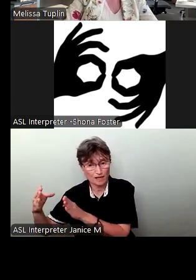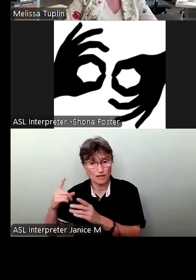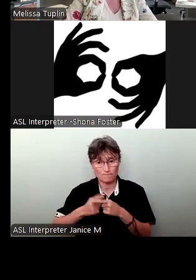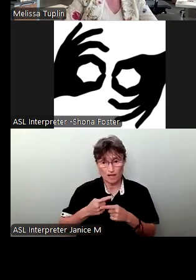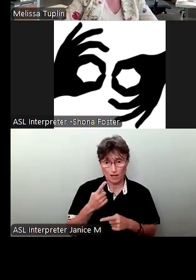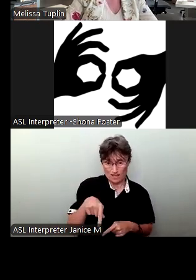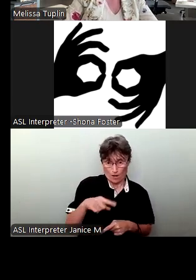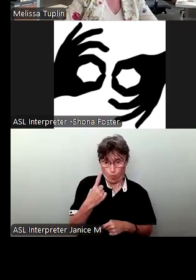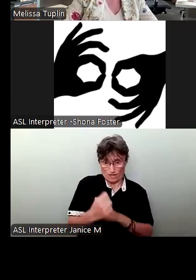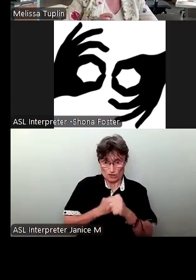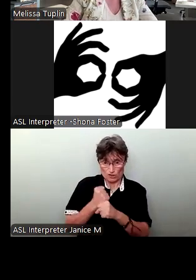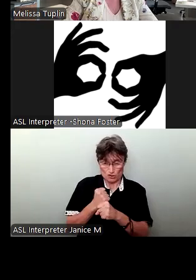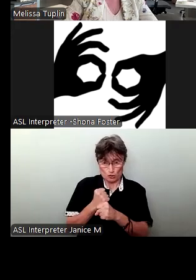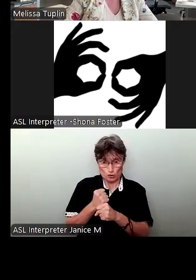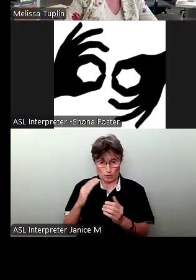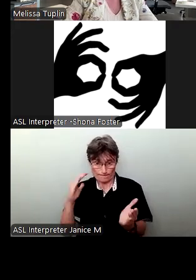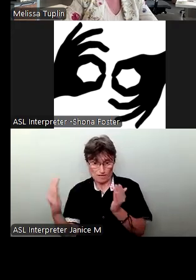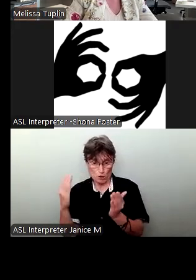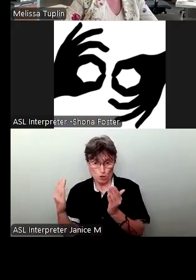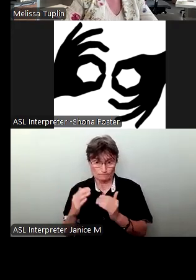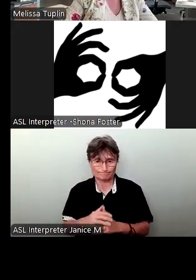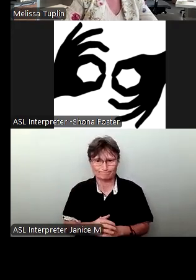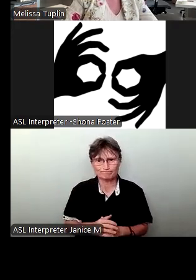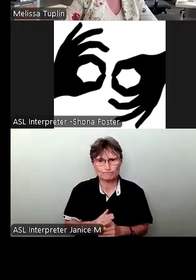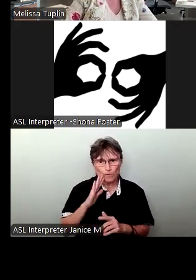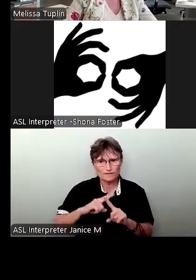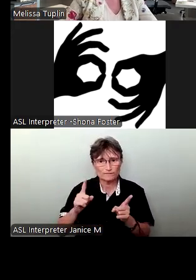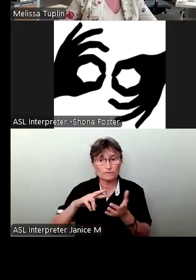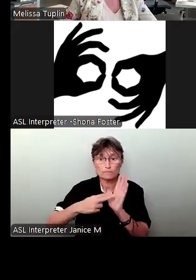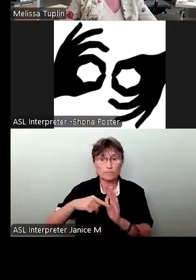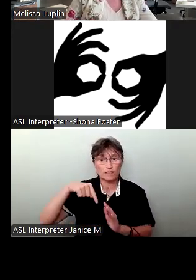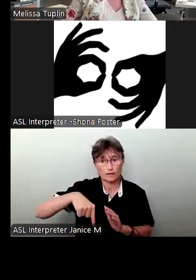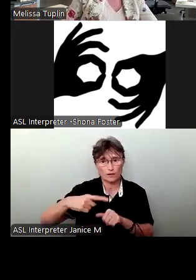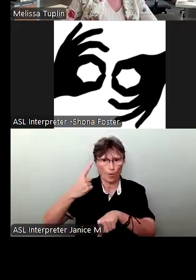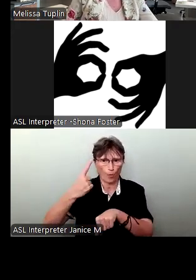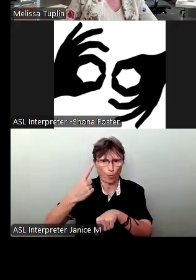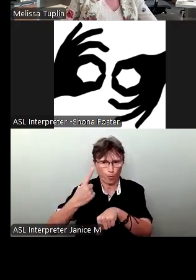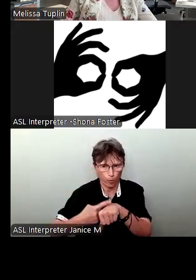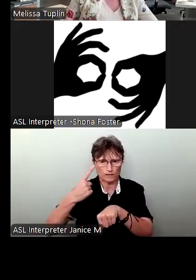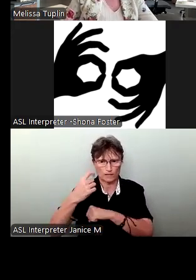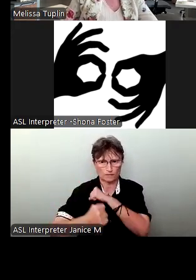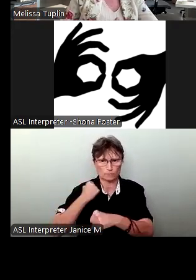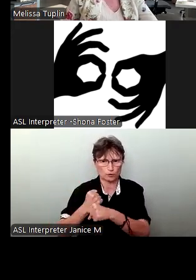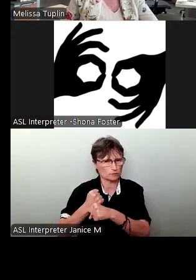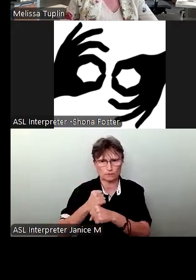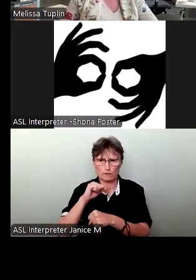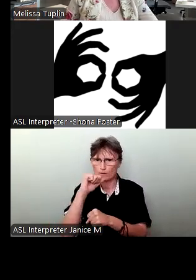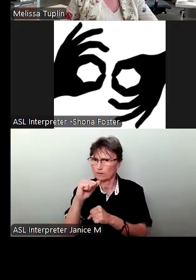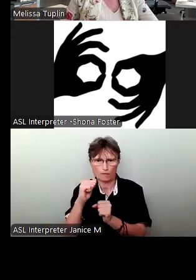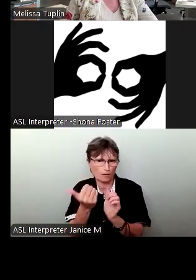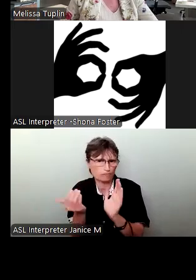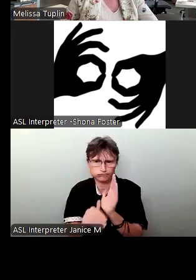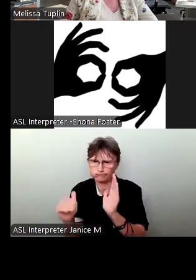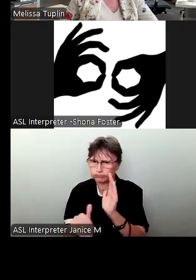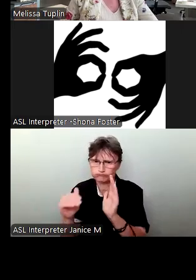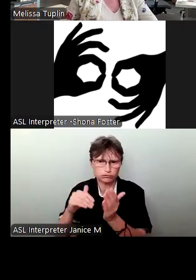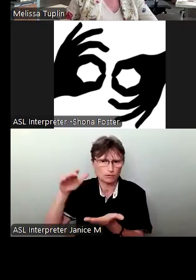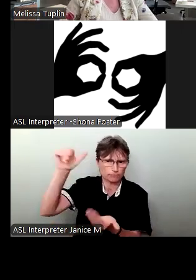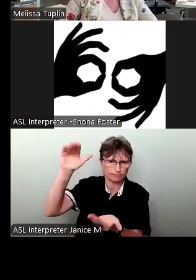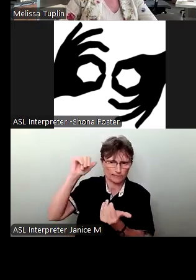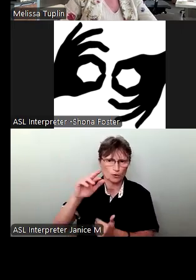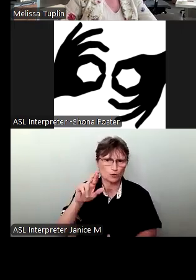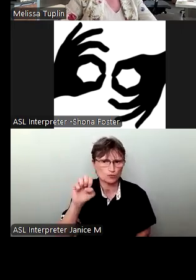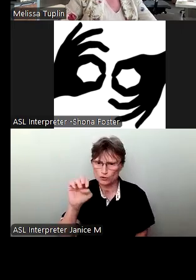a one-year non-renewable program. The other major change to the operating grant is the